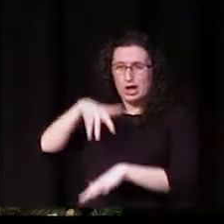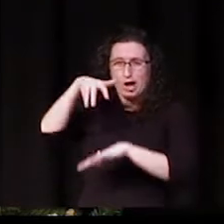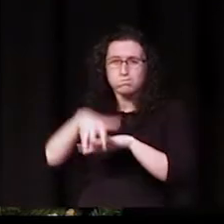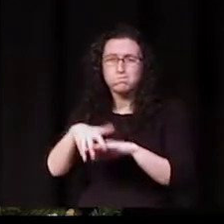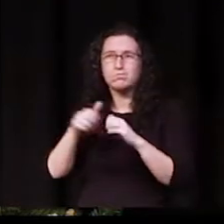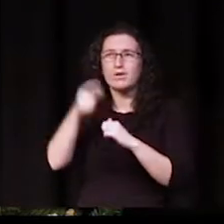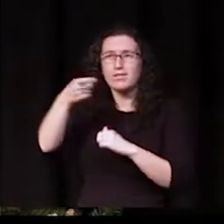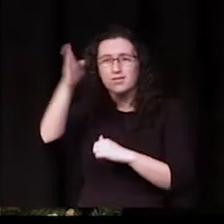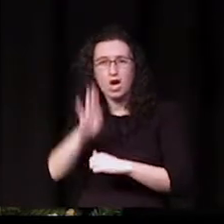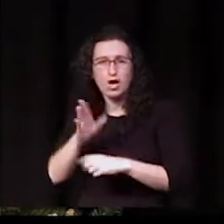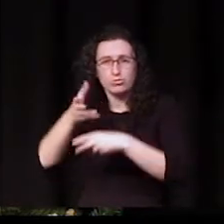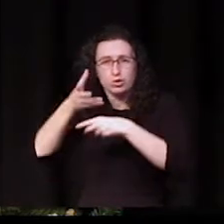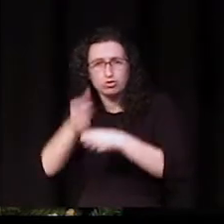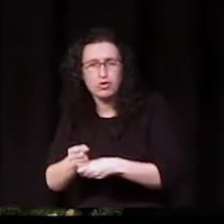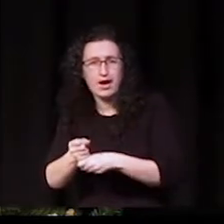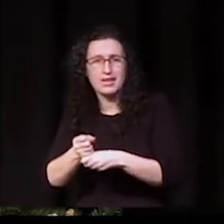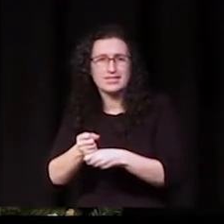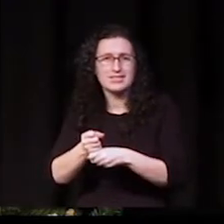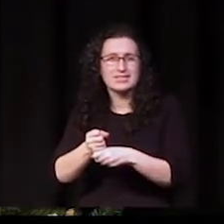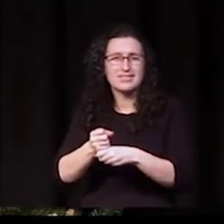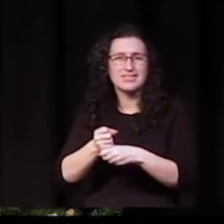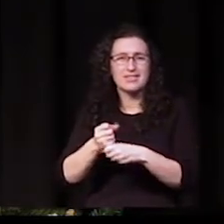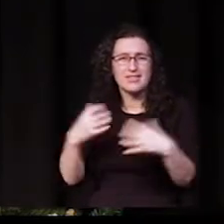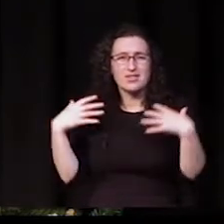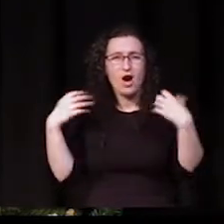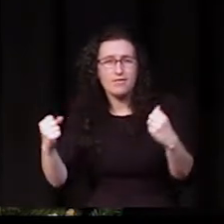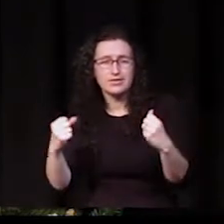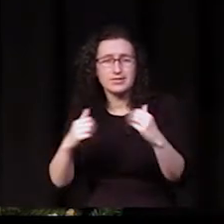with trust, with confidence, and with worship.